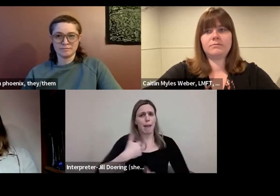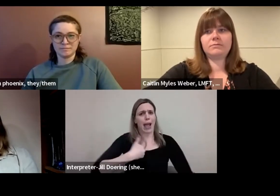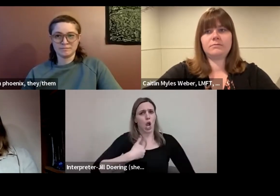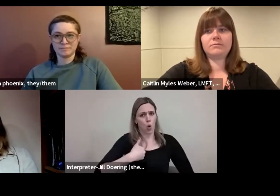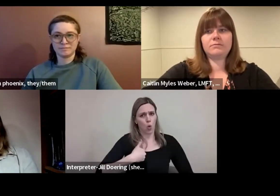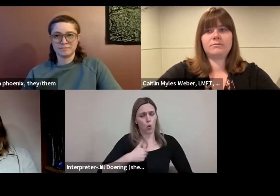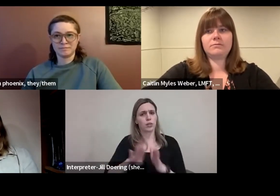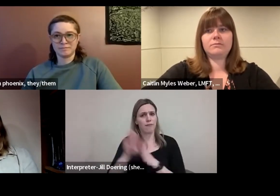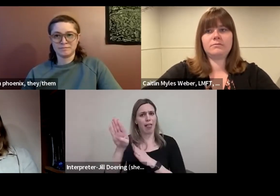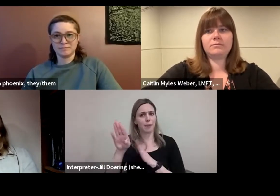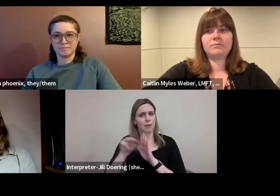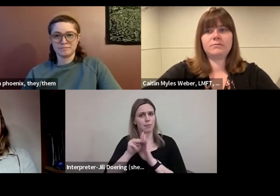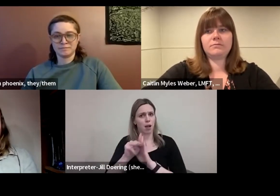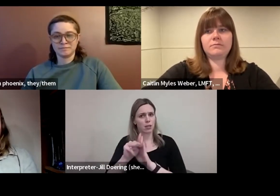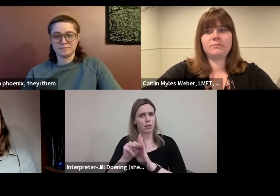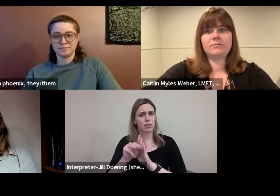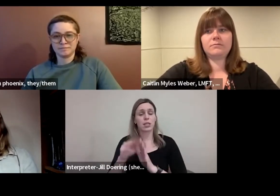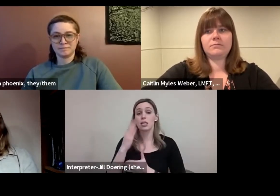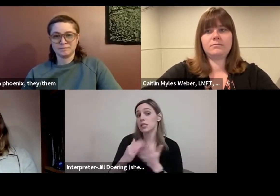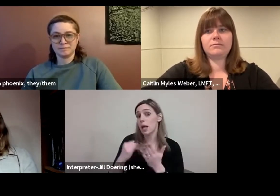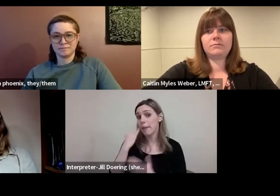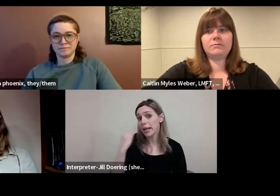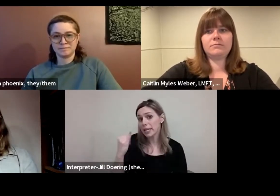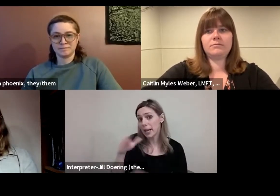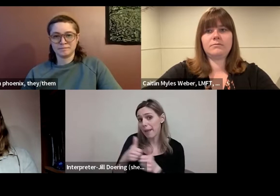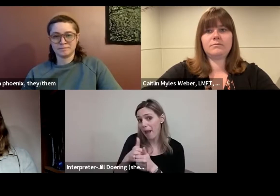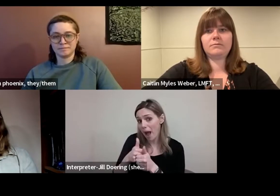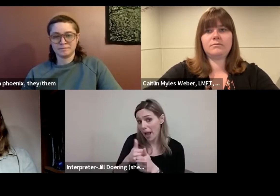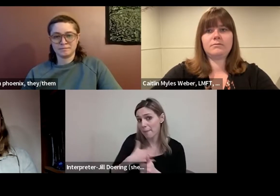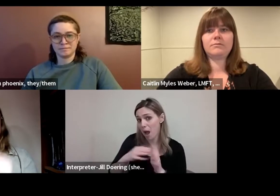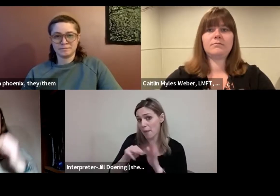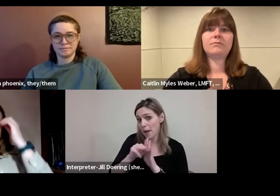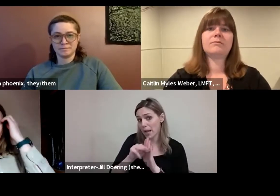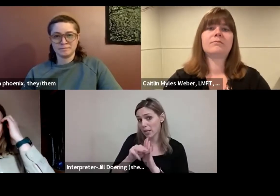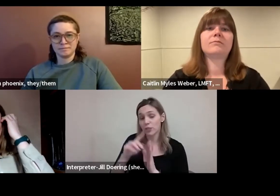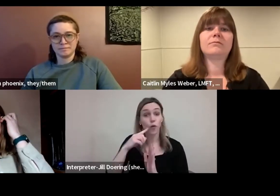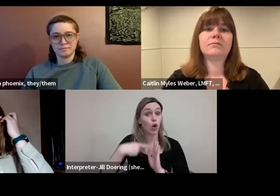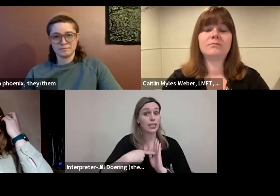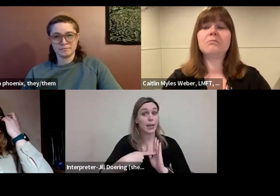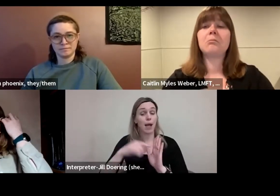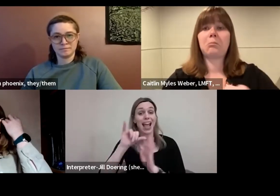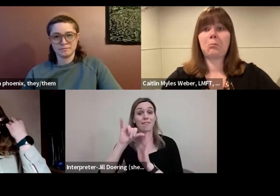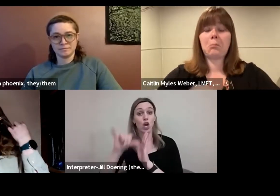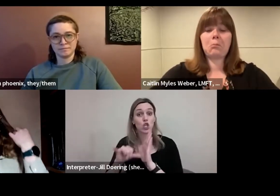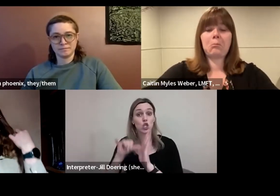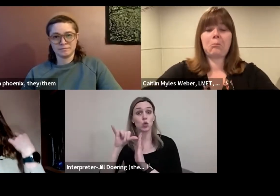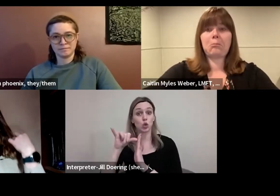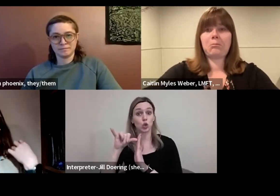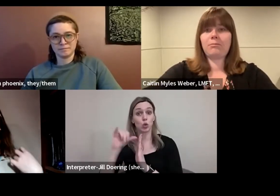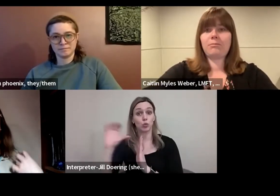Some of the ideas of it, I do have in a YouTube channel of mine, if you look up Jasmine Lammers,